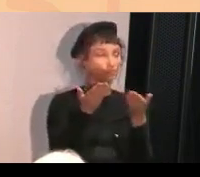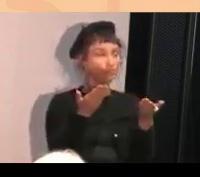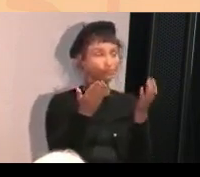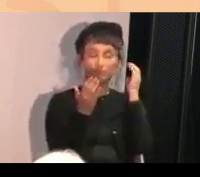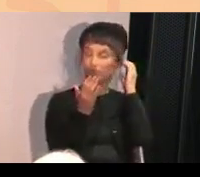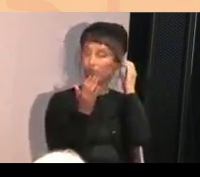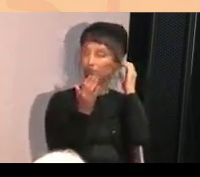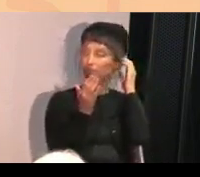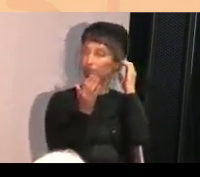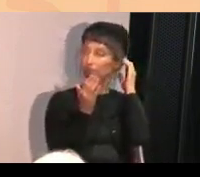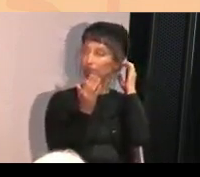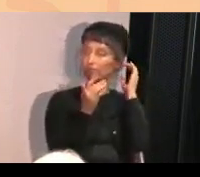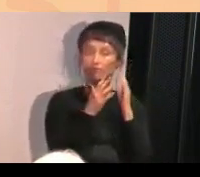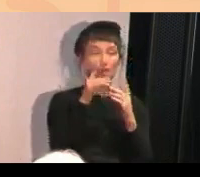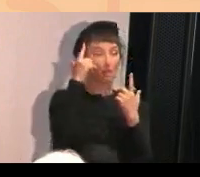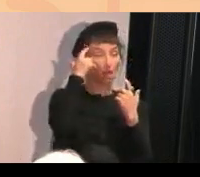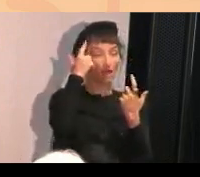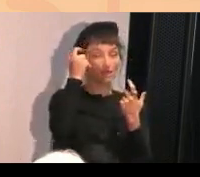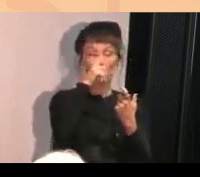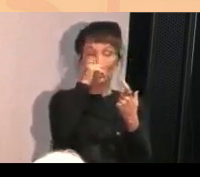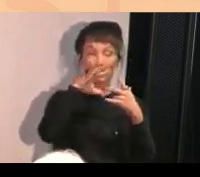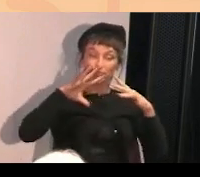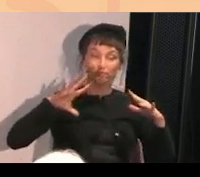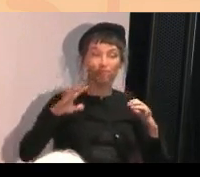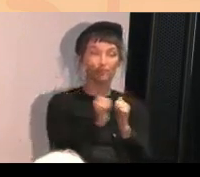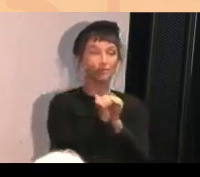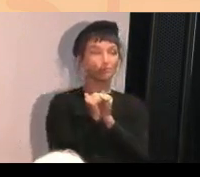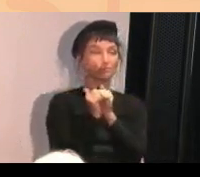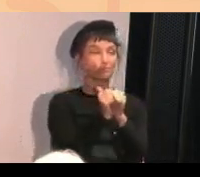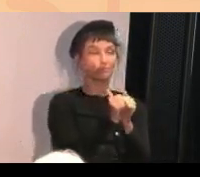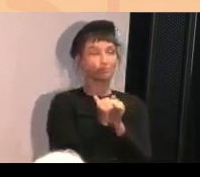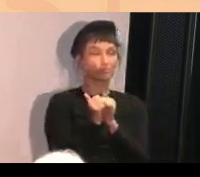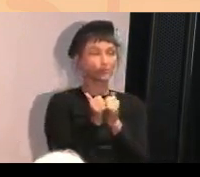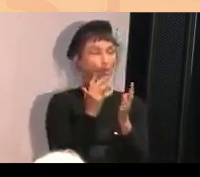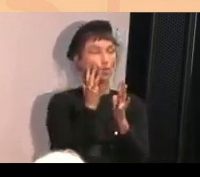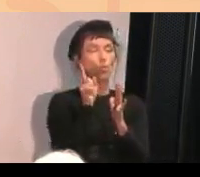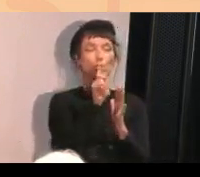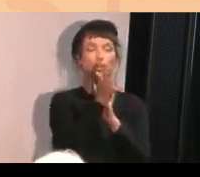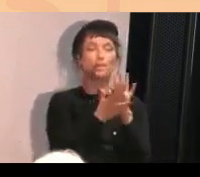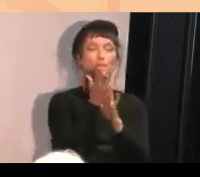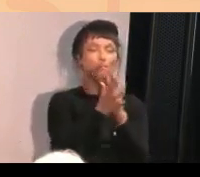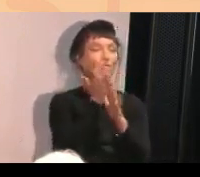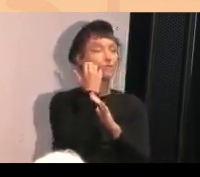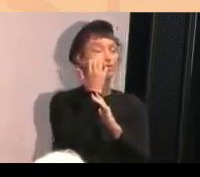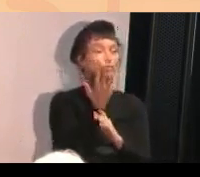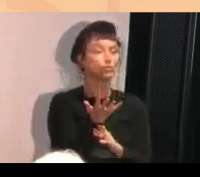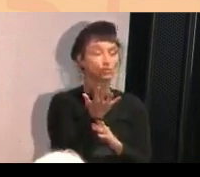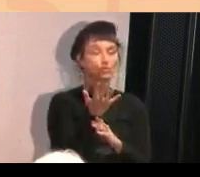we could come together on what might that look like and what might the next steps be